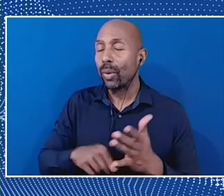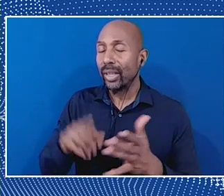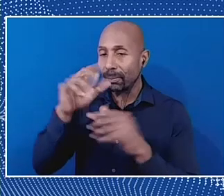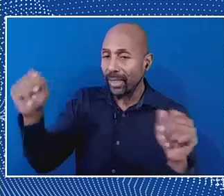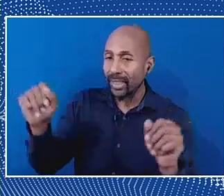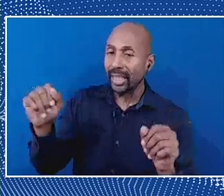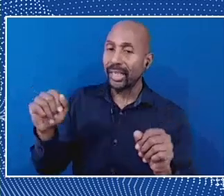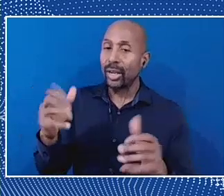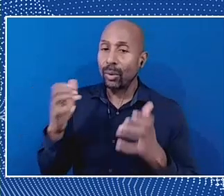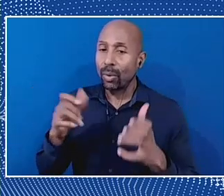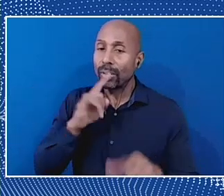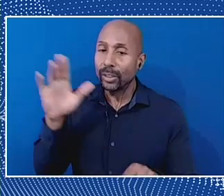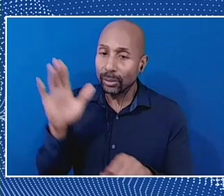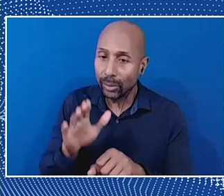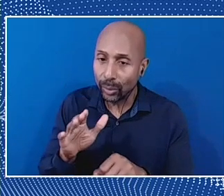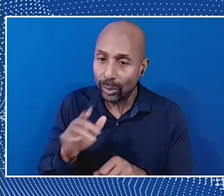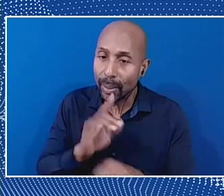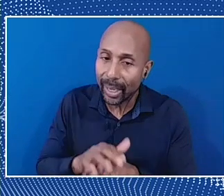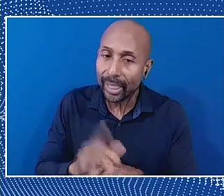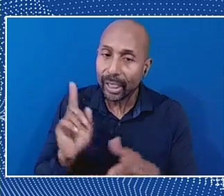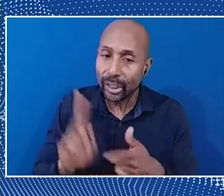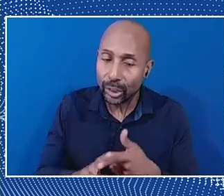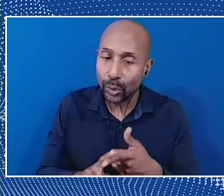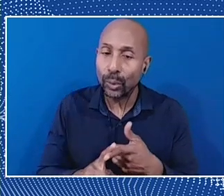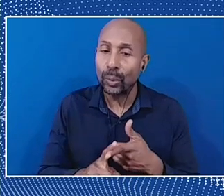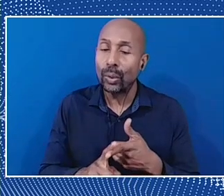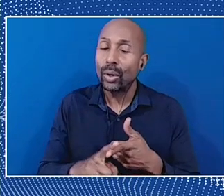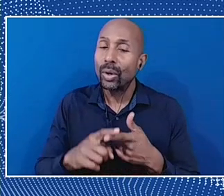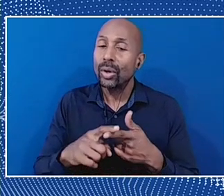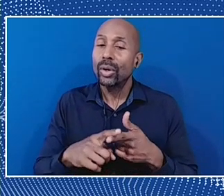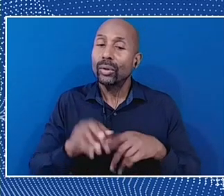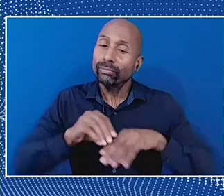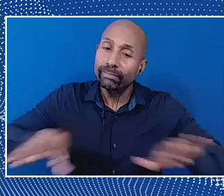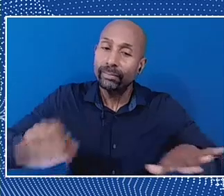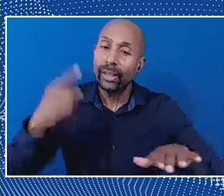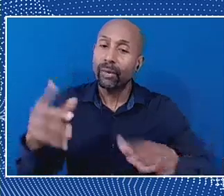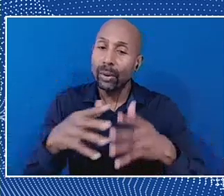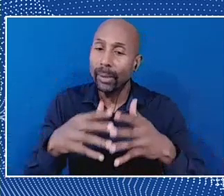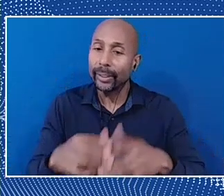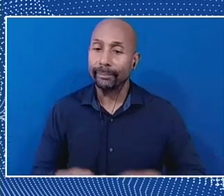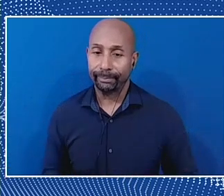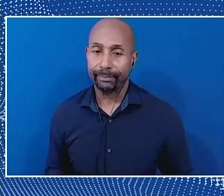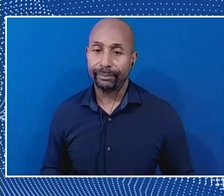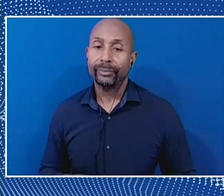30 seconds remains. is at the forefront and we thank you for this opportunity.